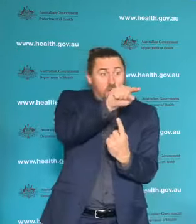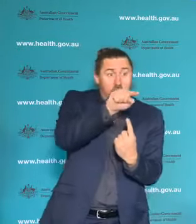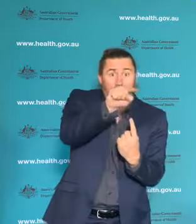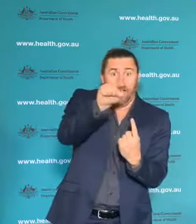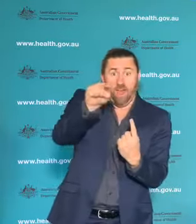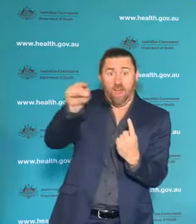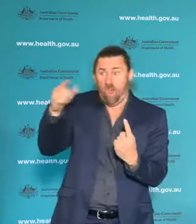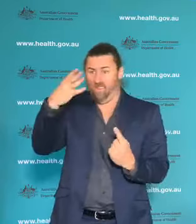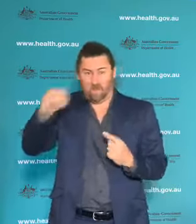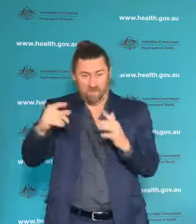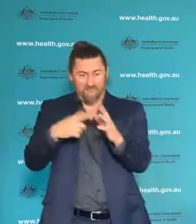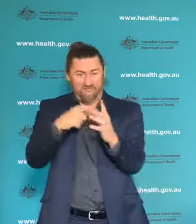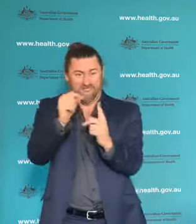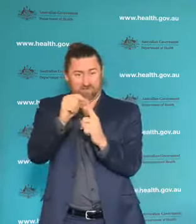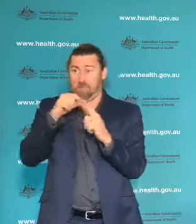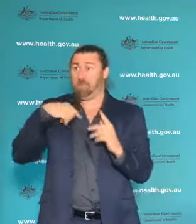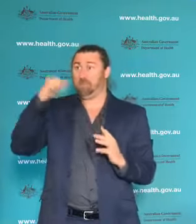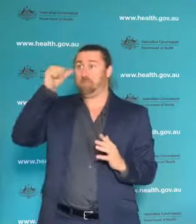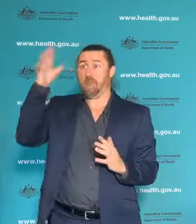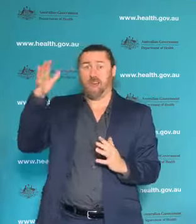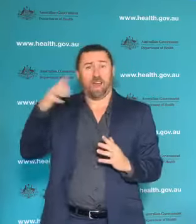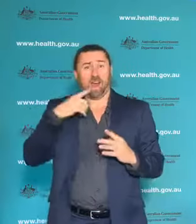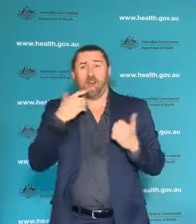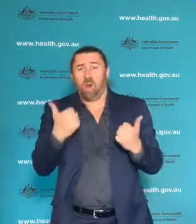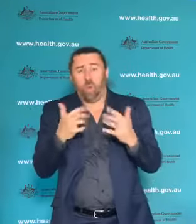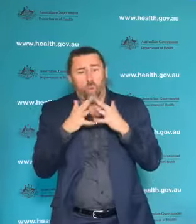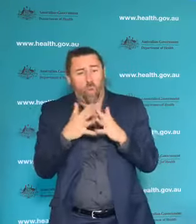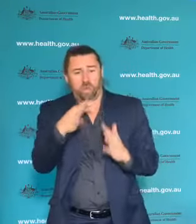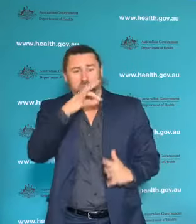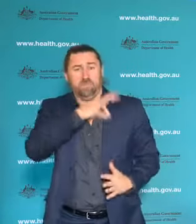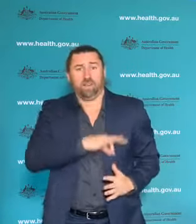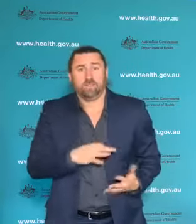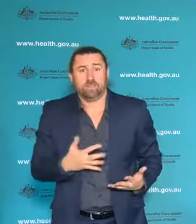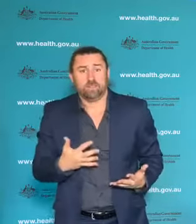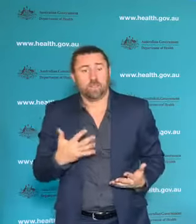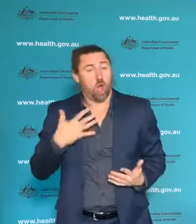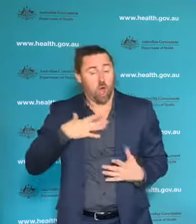is very important because of the community outbreaks which we're seeing,